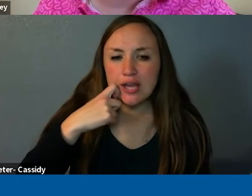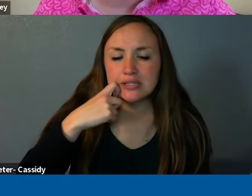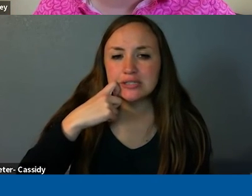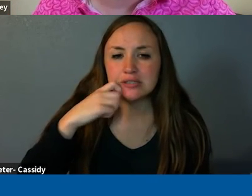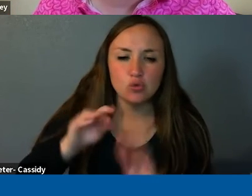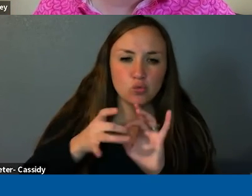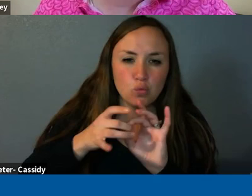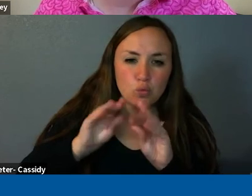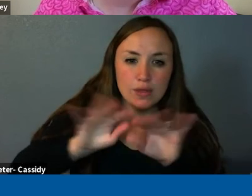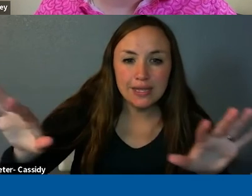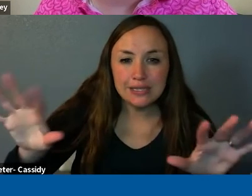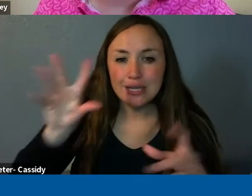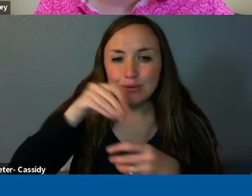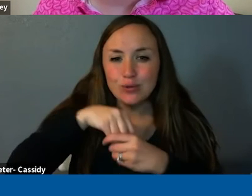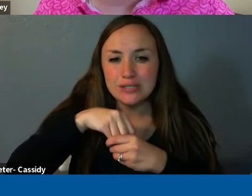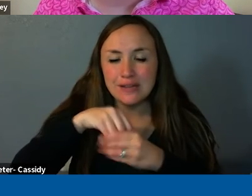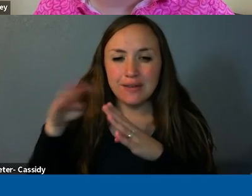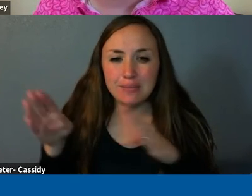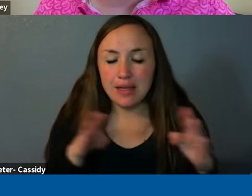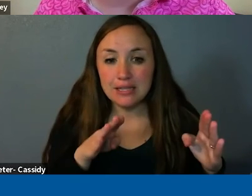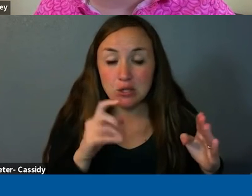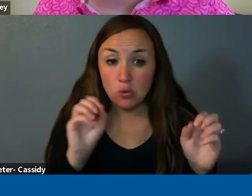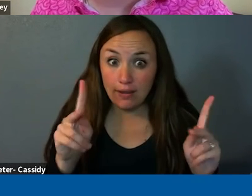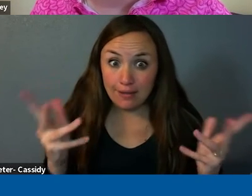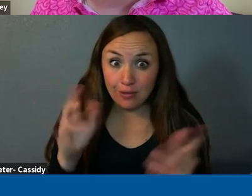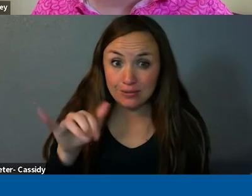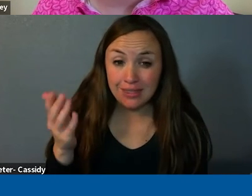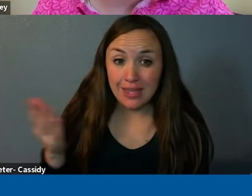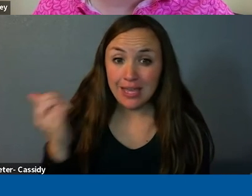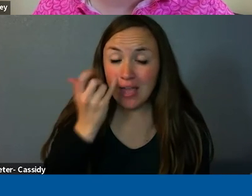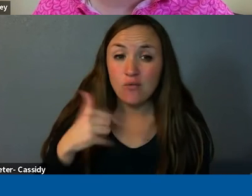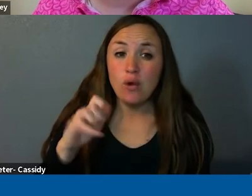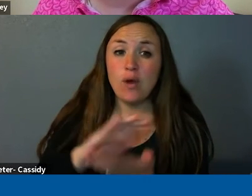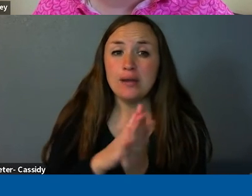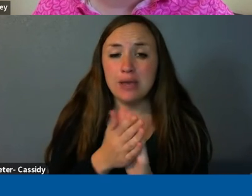and say like, hey, here's this thing, you know. If we wanna be a progressive company,